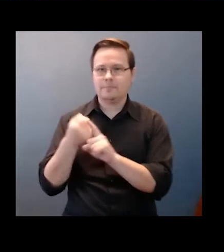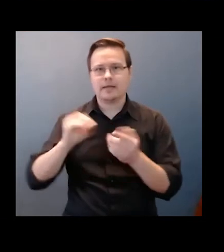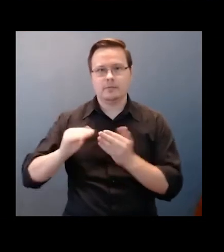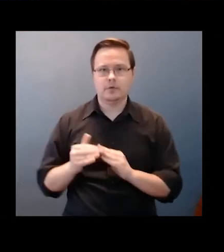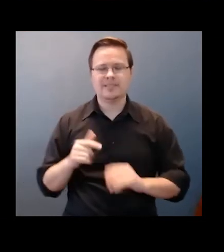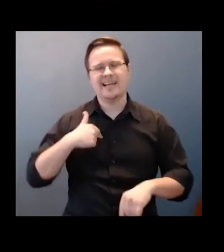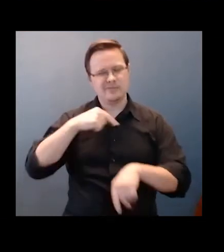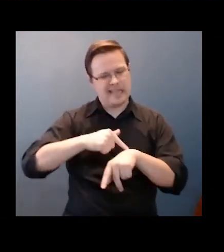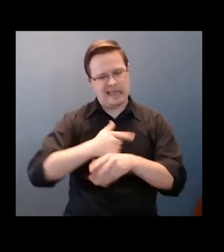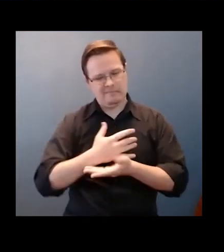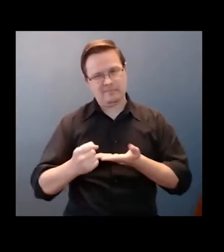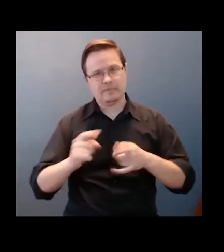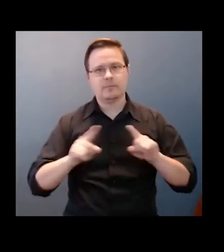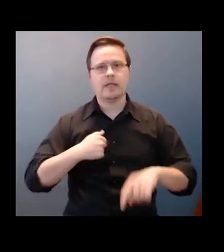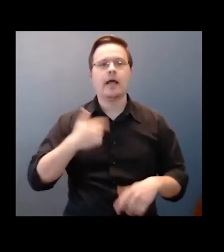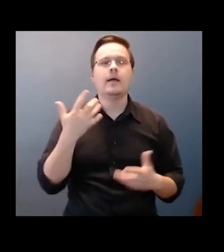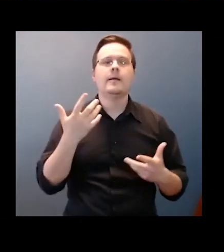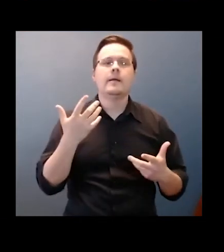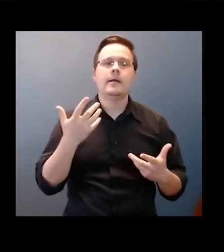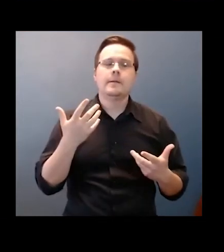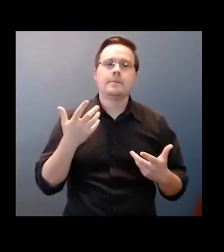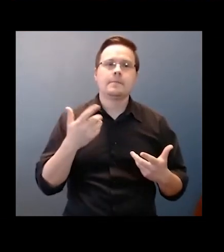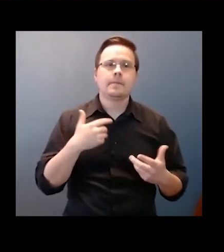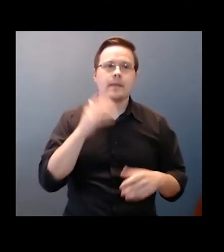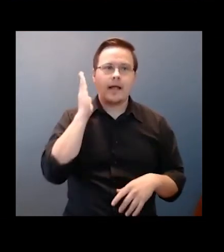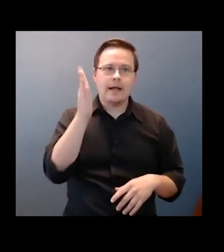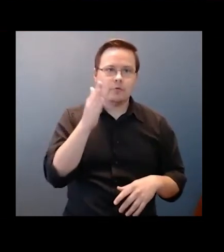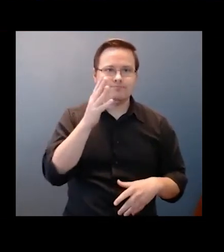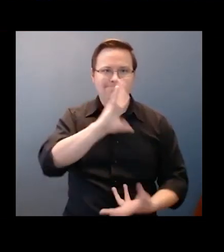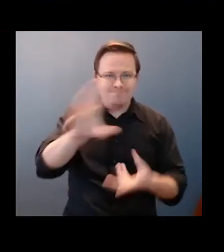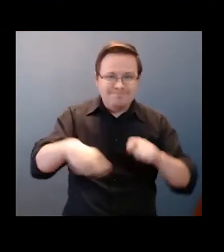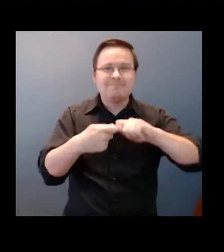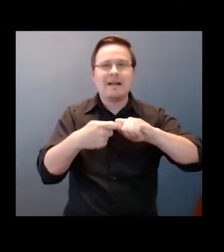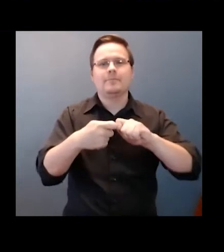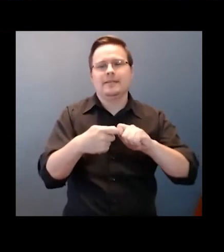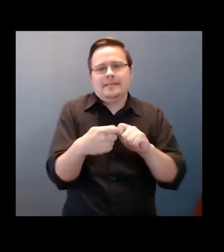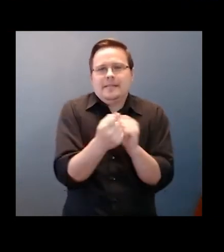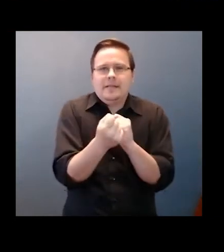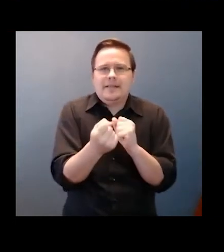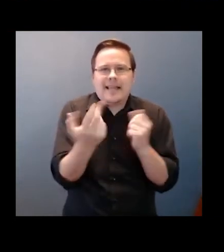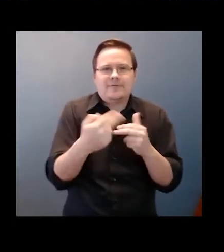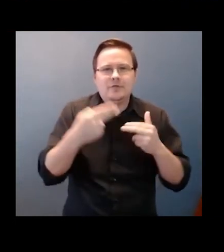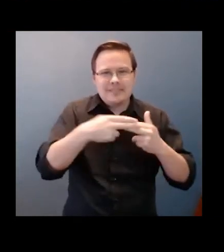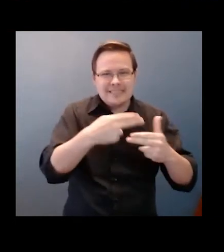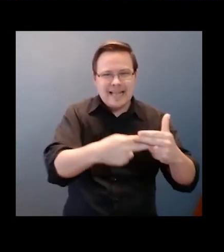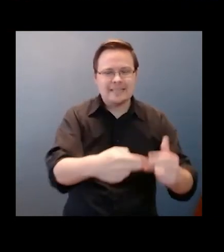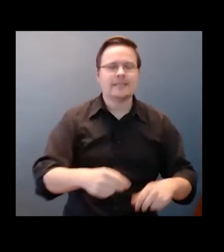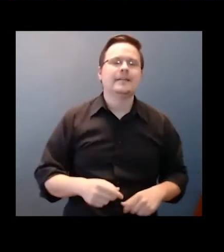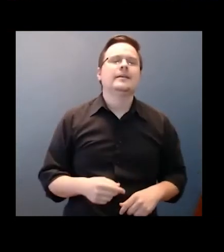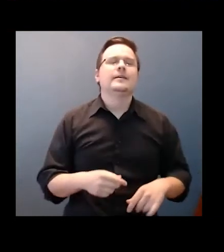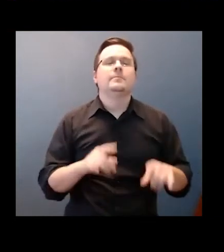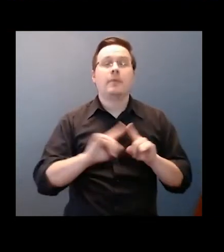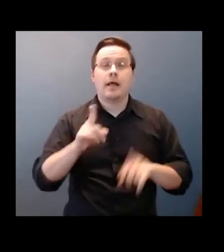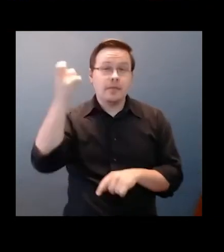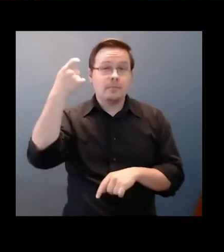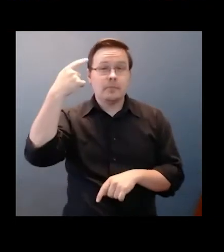I know we're running out of time. So, I will just, you know, wrap this up in like two slides.